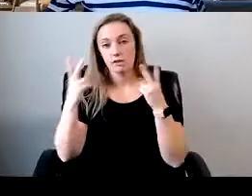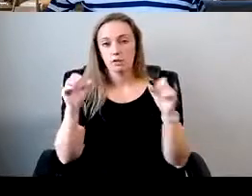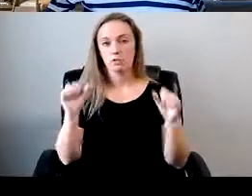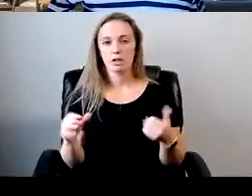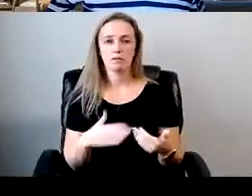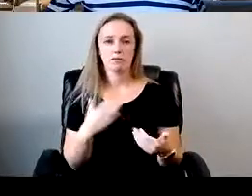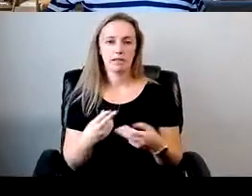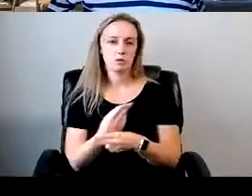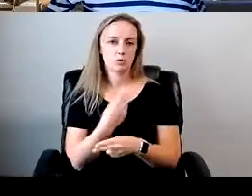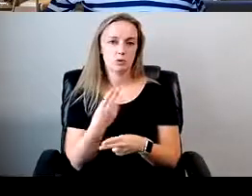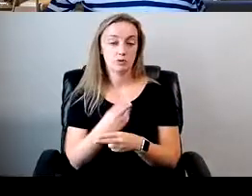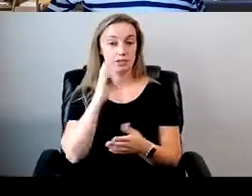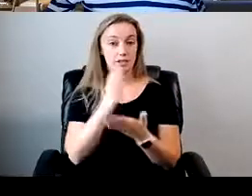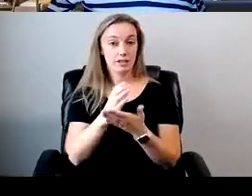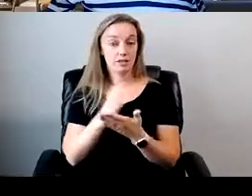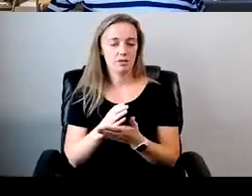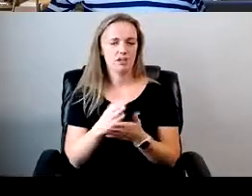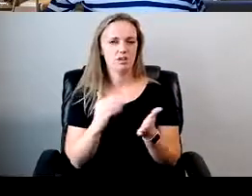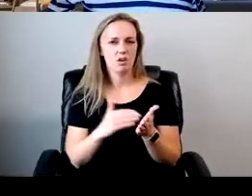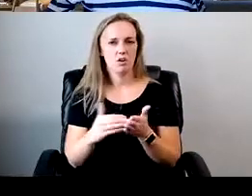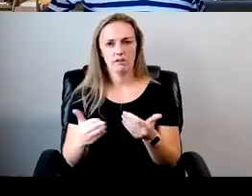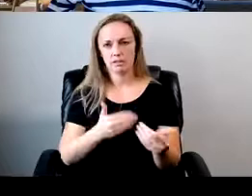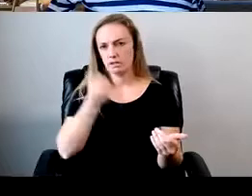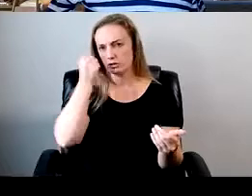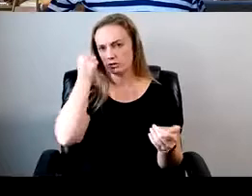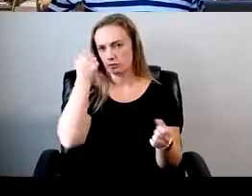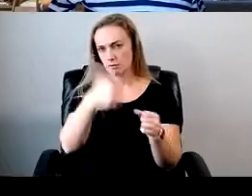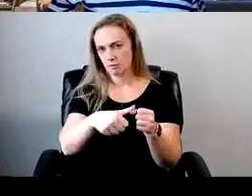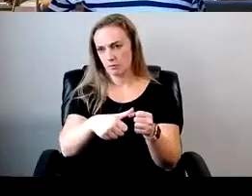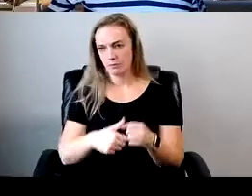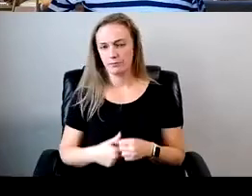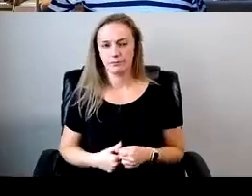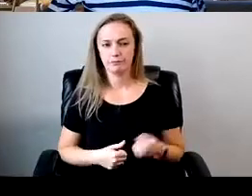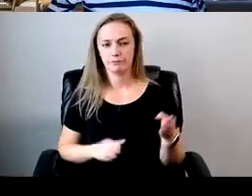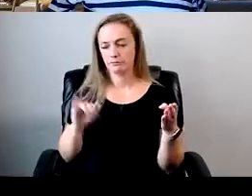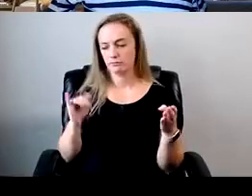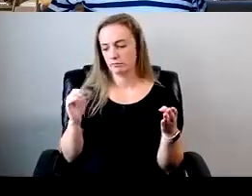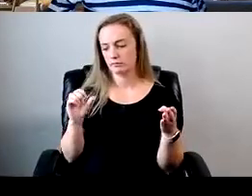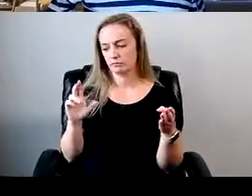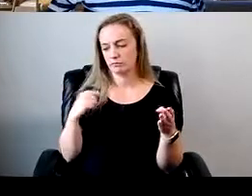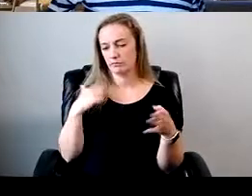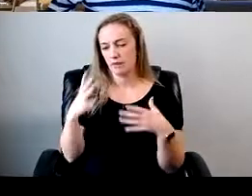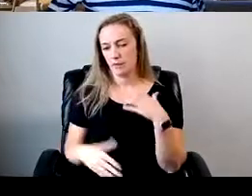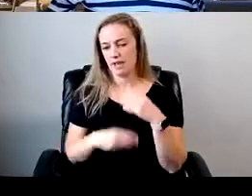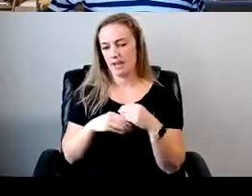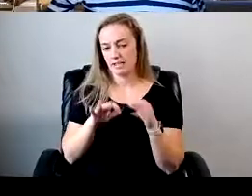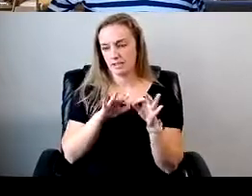And images are often easy to remember. Yeah, and I'll add to that too, Patti, that we see this a lot outside of the world